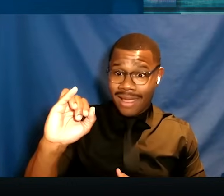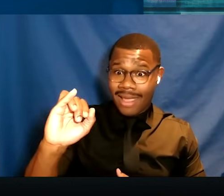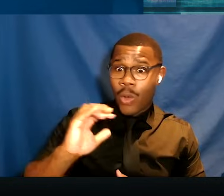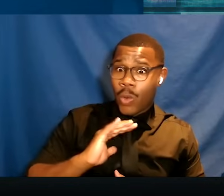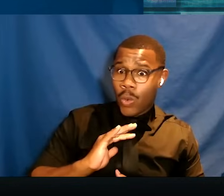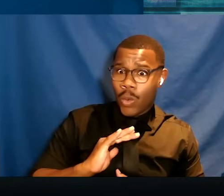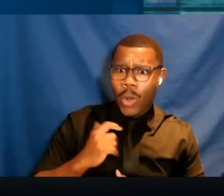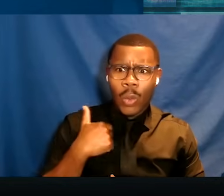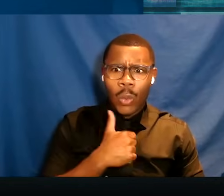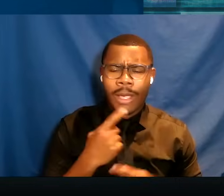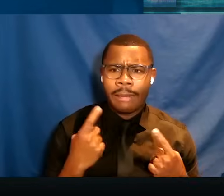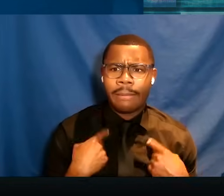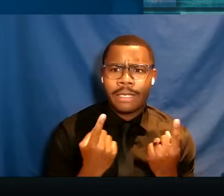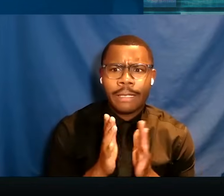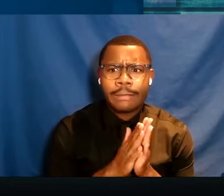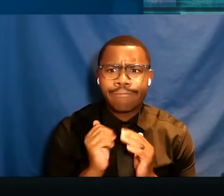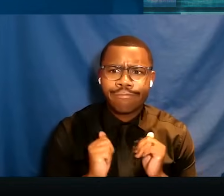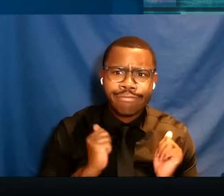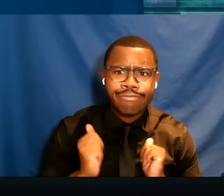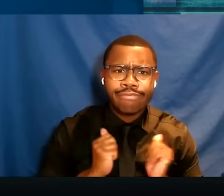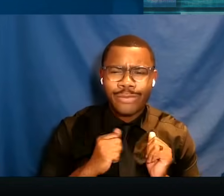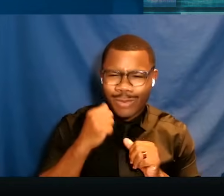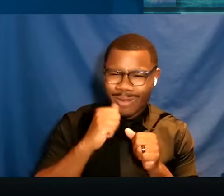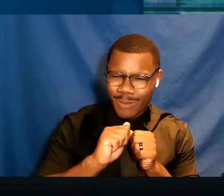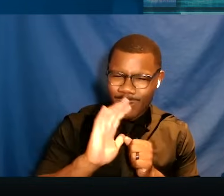as anyone who reviews that memorandum or summary will see,